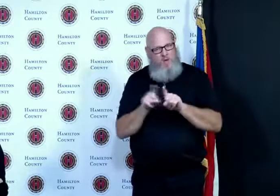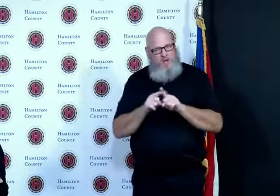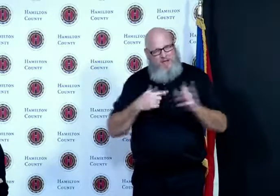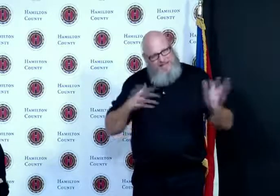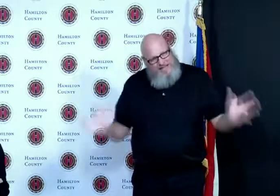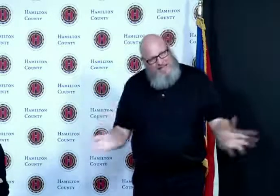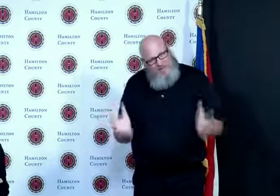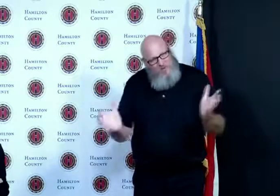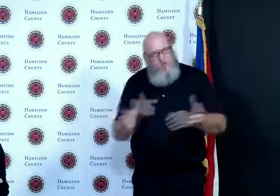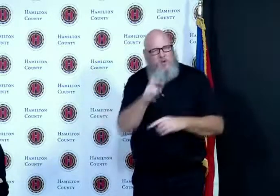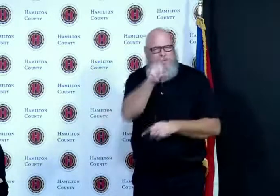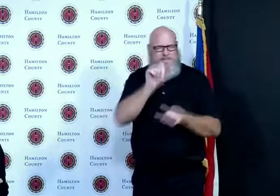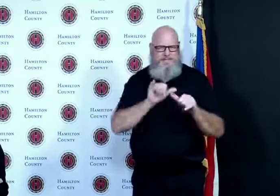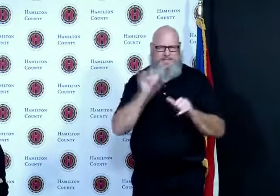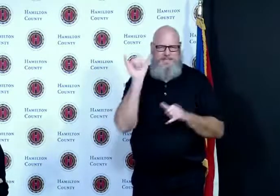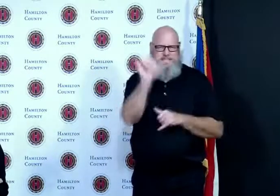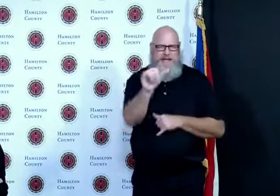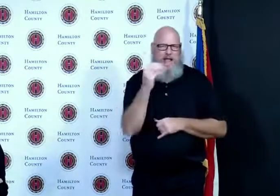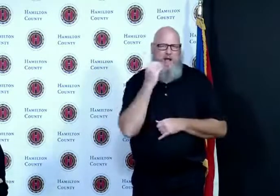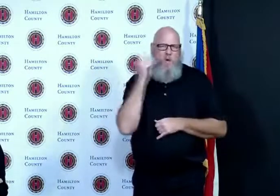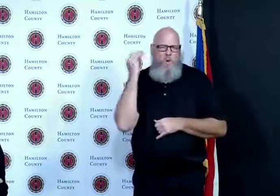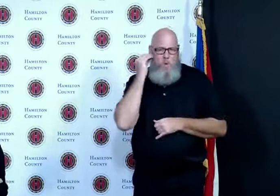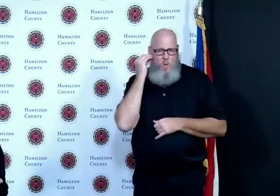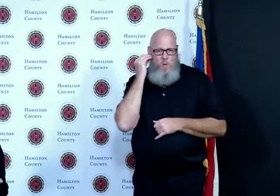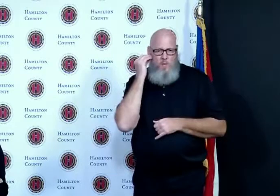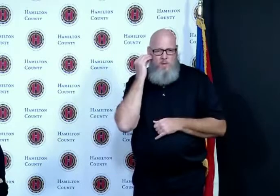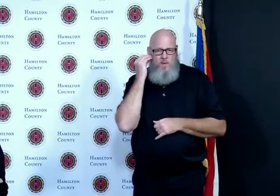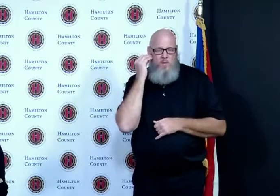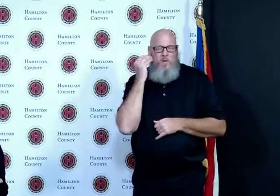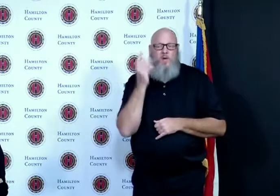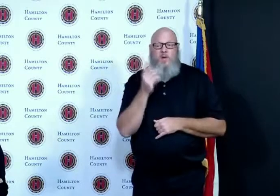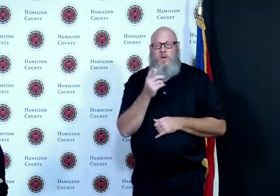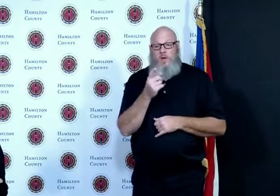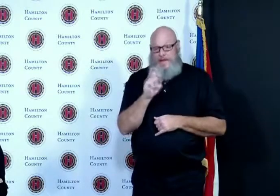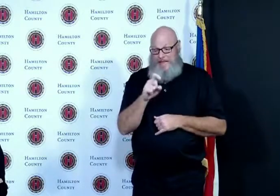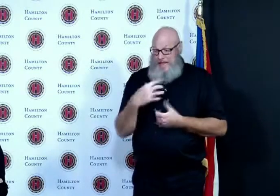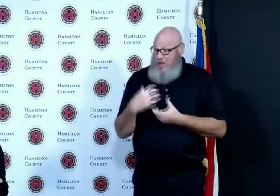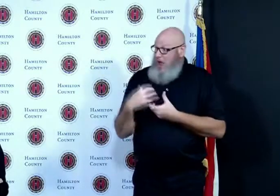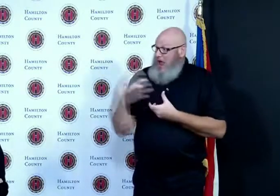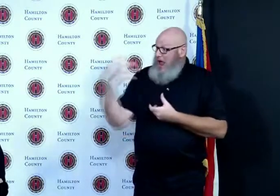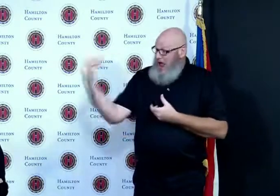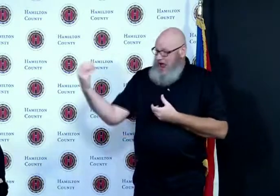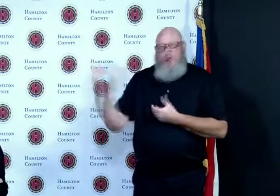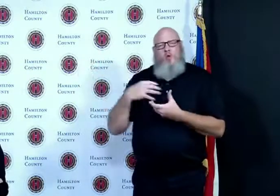it's this idea of reducing your Covid footprint that we have talked about in the past think about